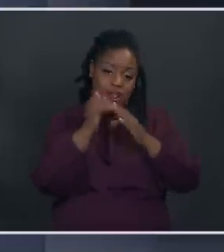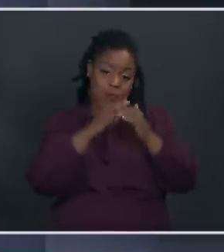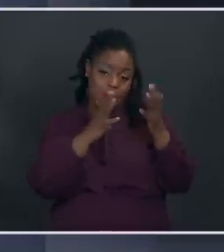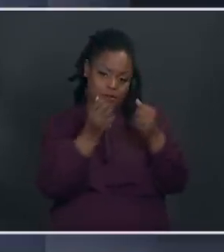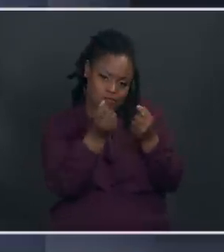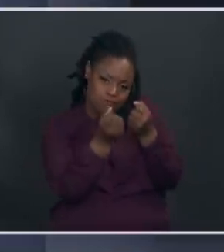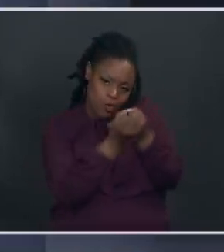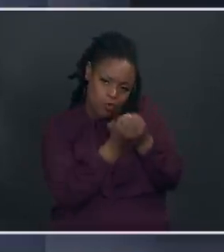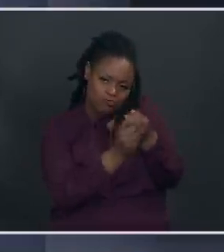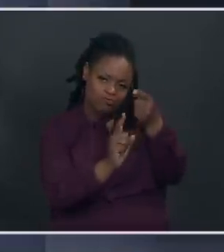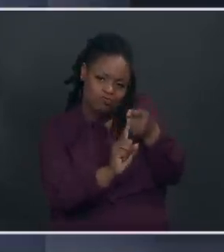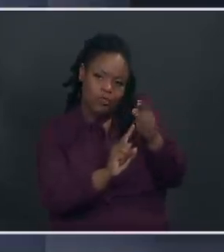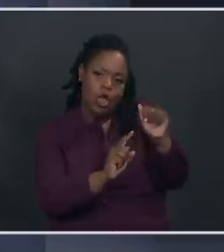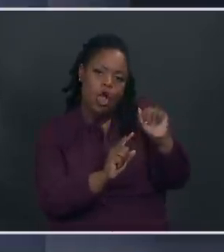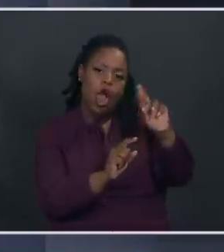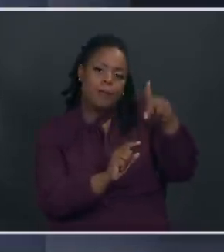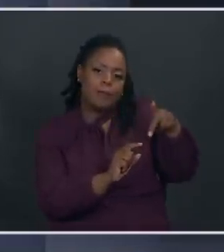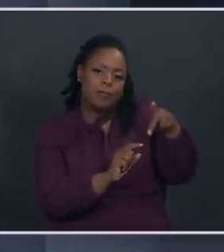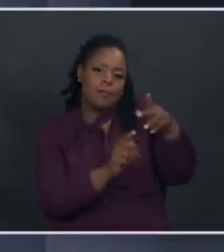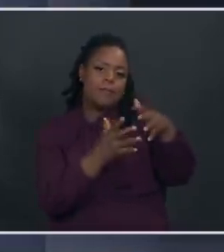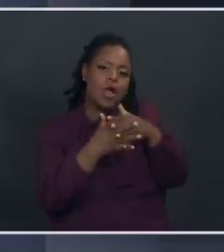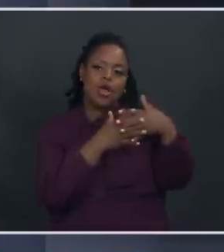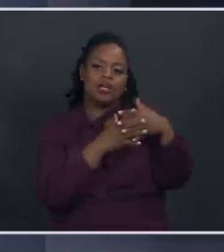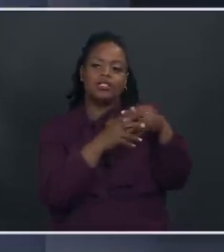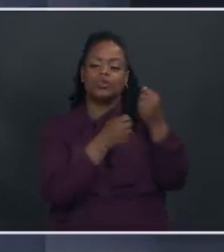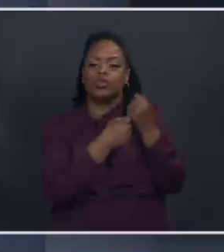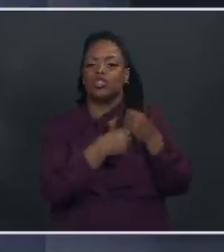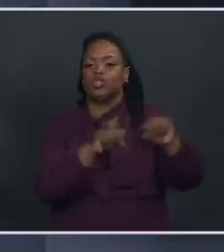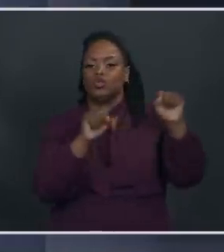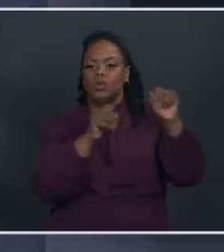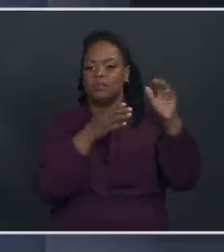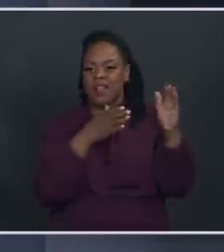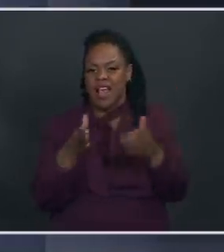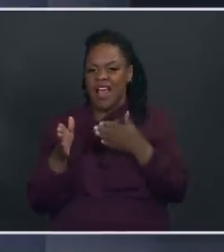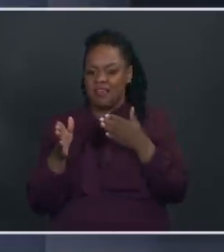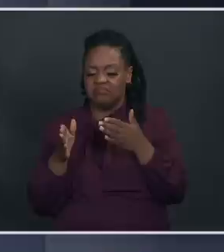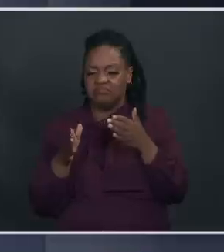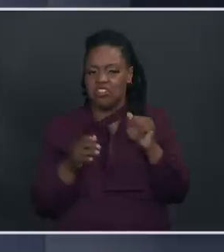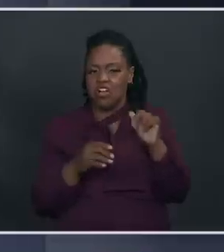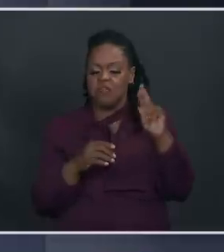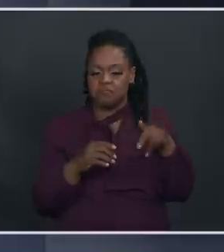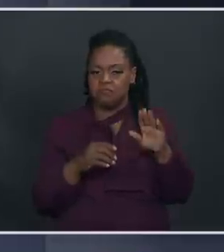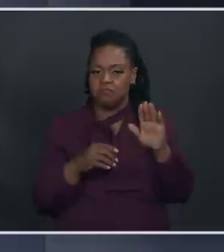as more and more voices across the country recognize the urgent need to get American families the help they need.